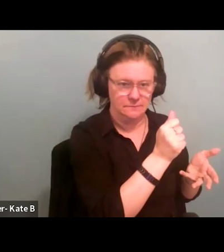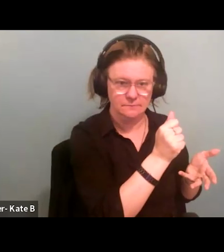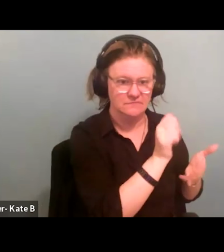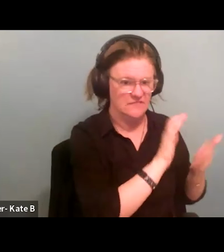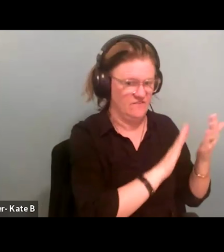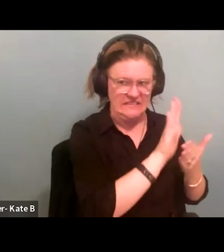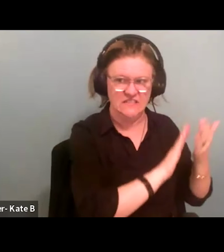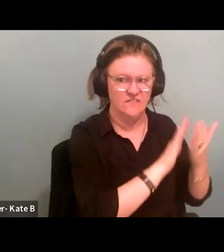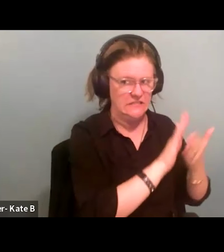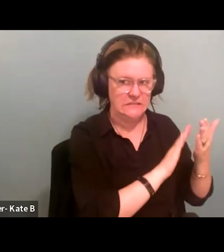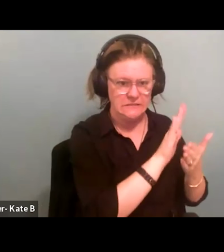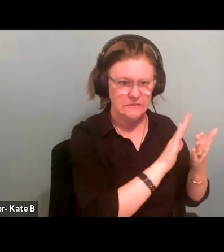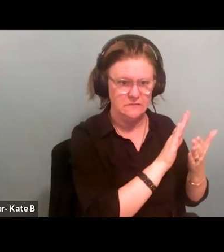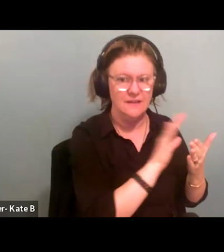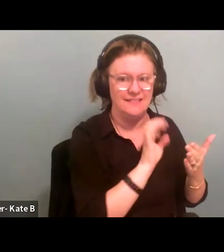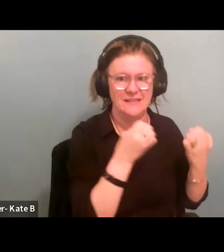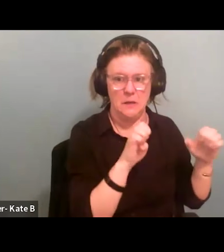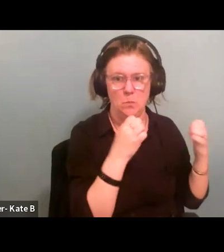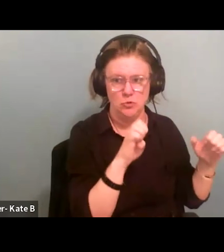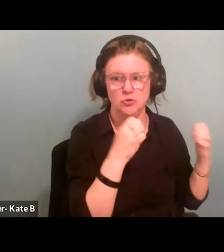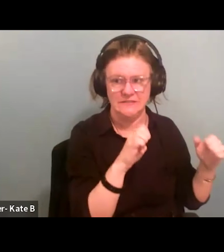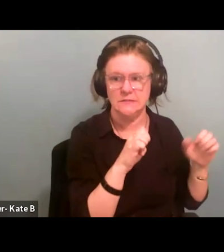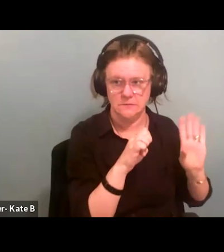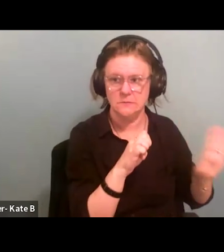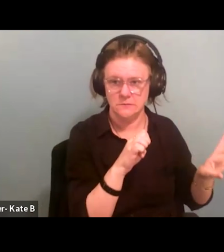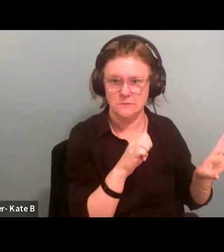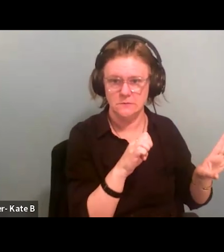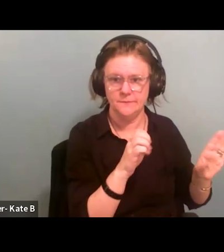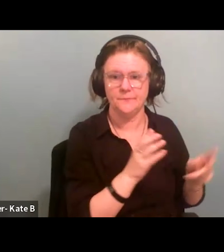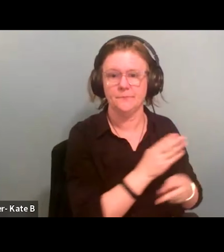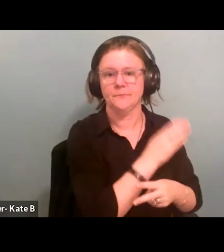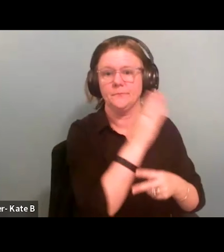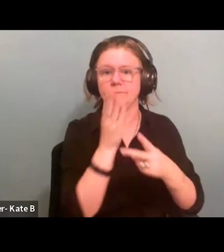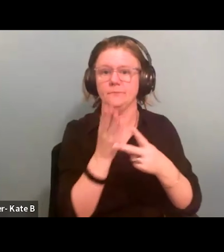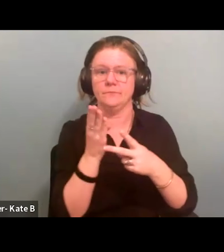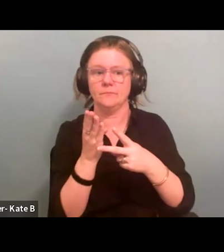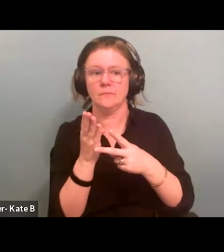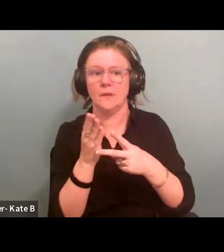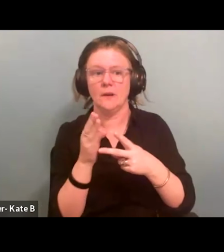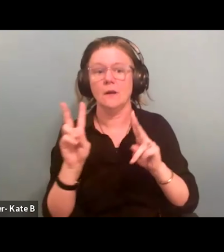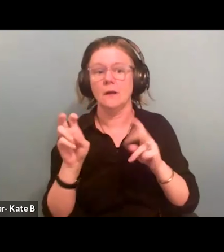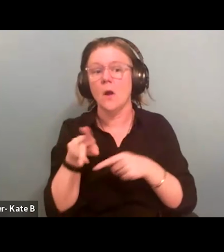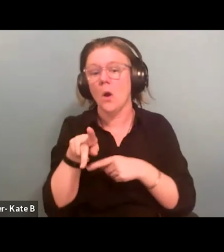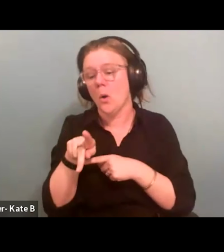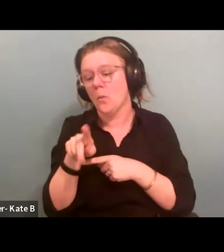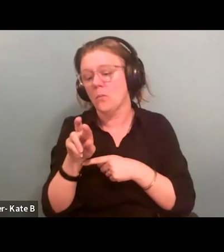meet with that older adult. Those are emergency categorizations. There's also priority categorizations,